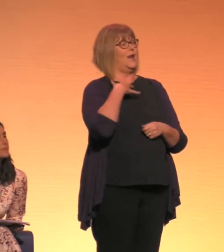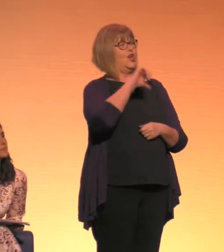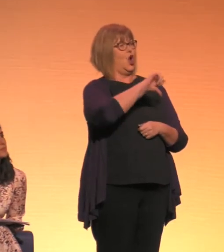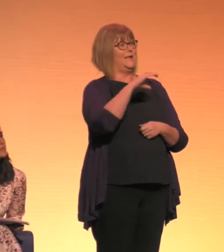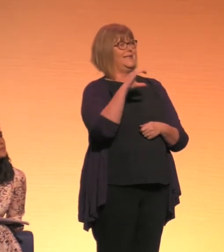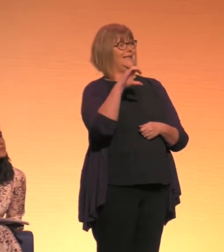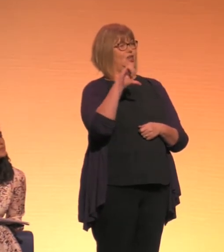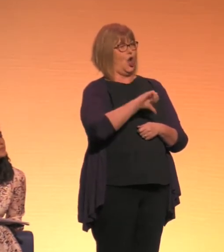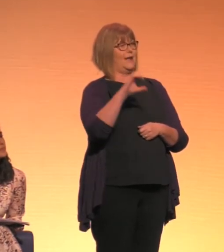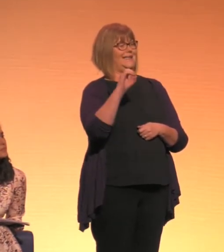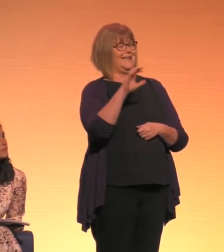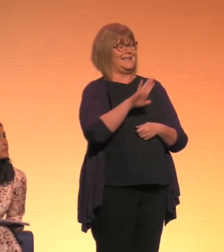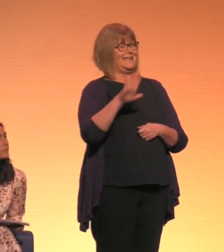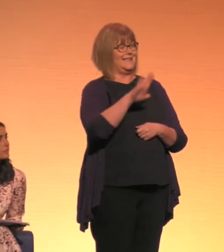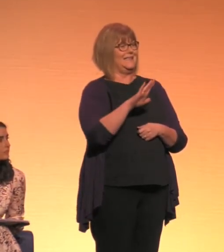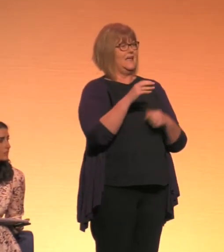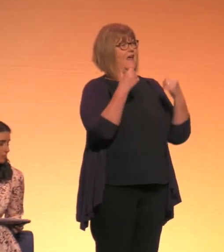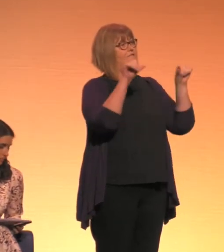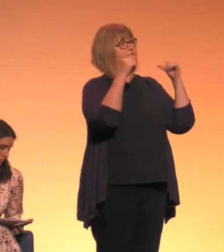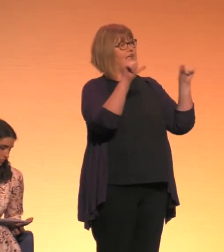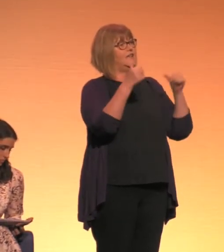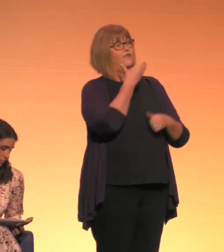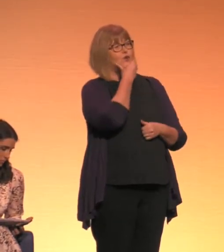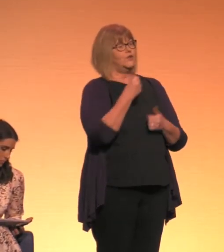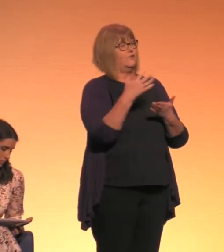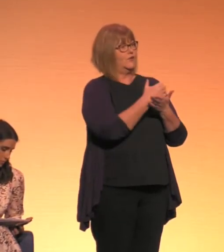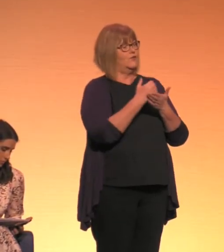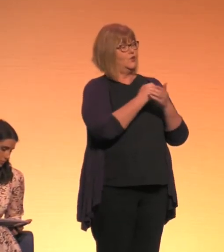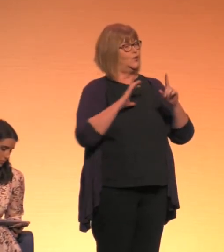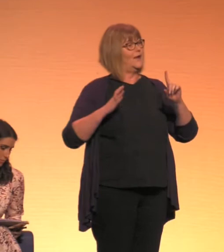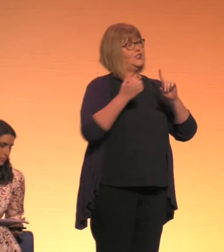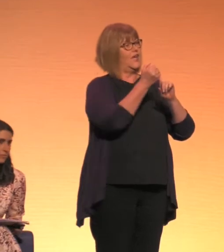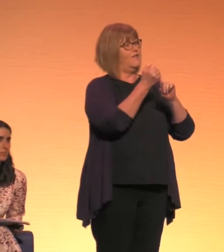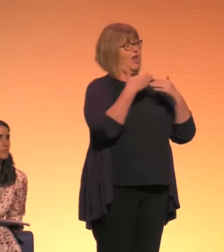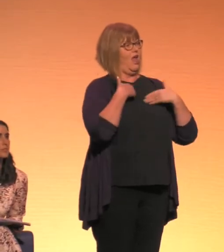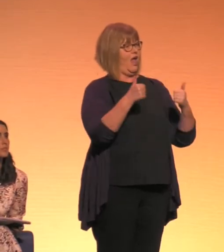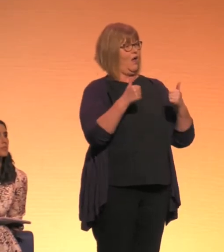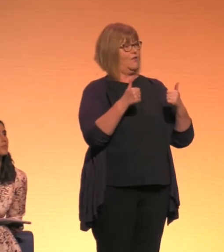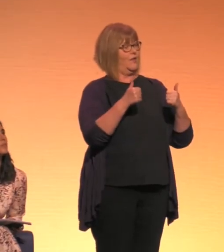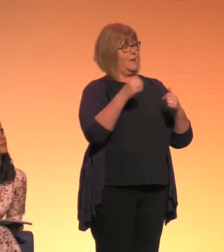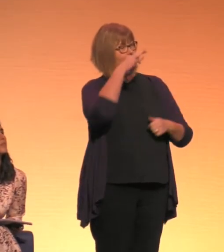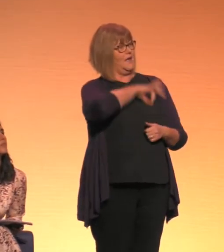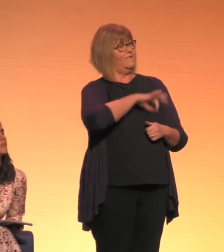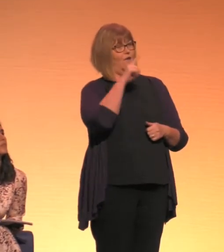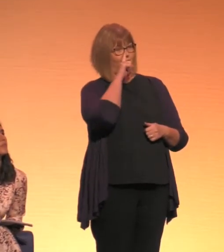included more effective and efficient use of resources to achieve the following health gains for the people of New Zealand.